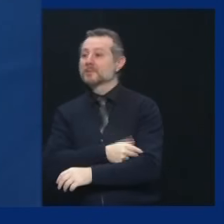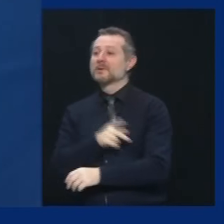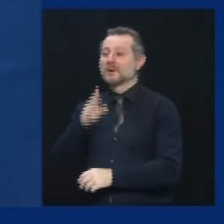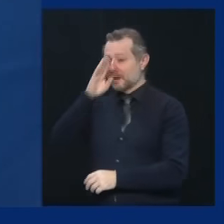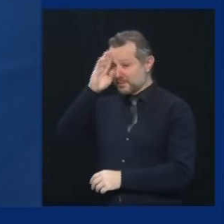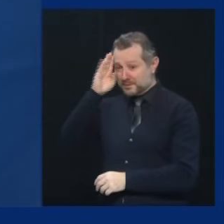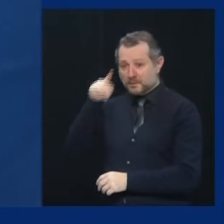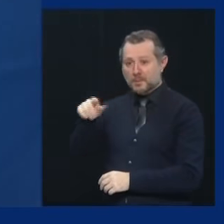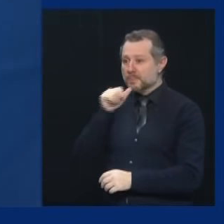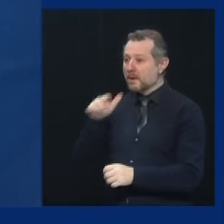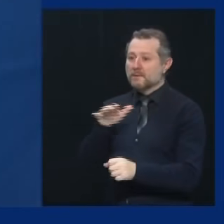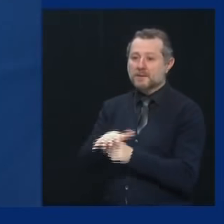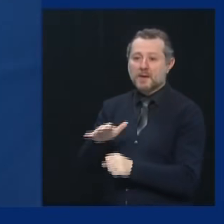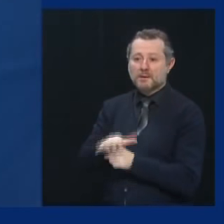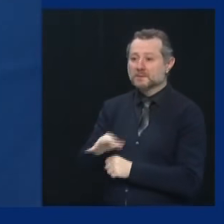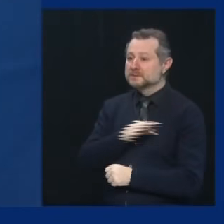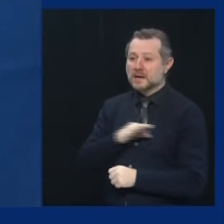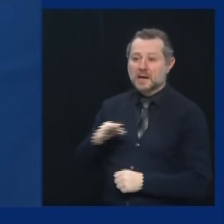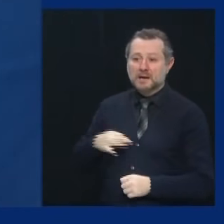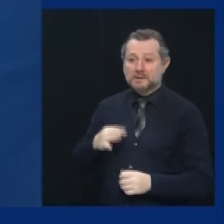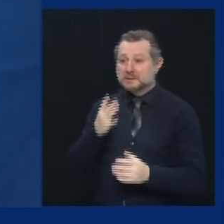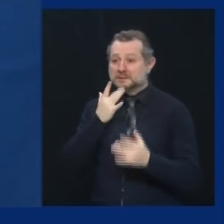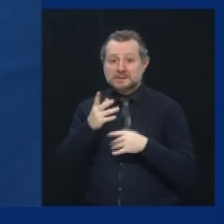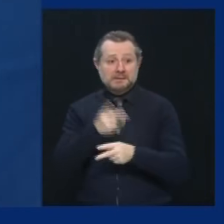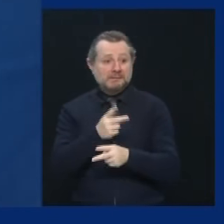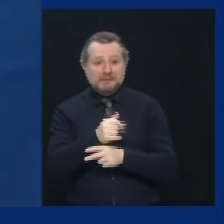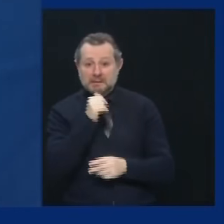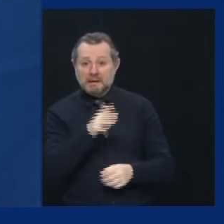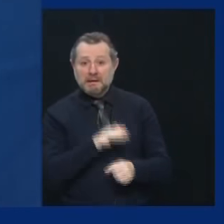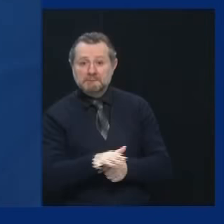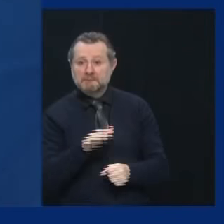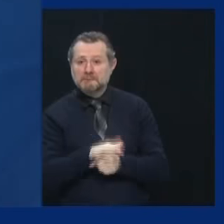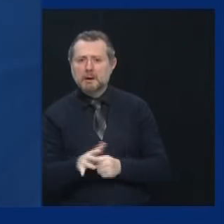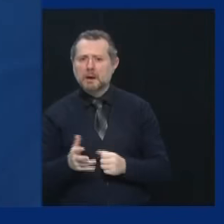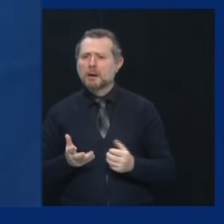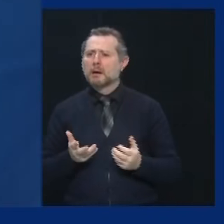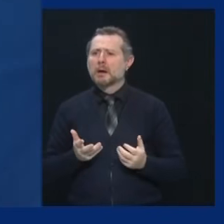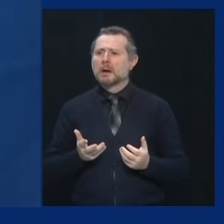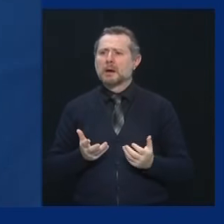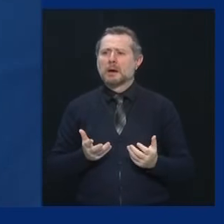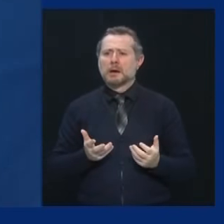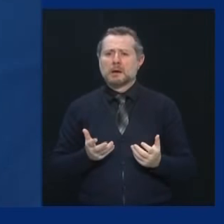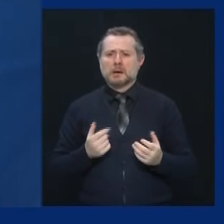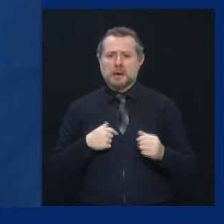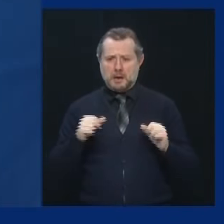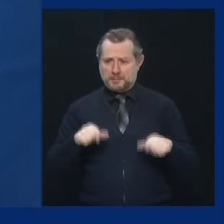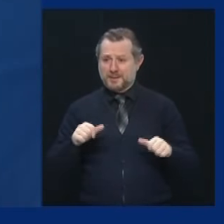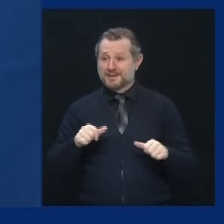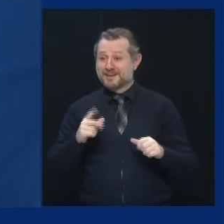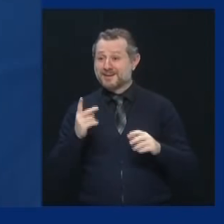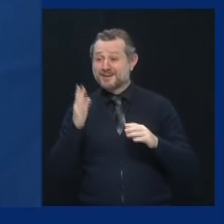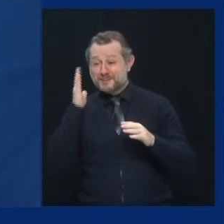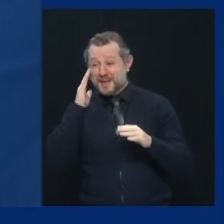REMAINING. THESE YELLOW ZONES AND ORANGE